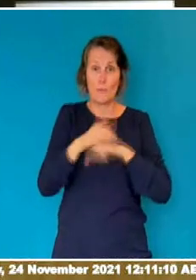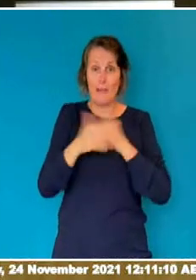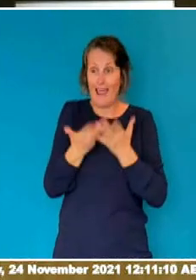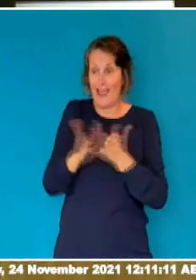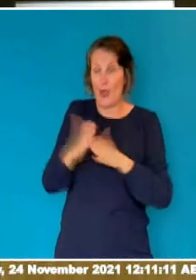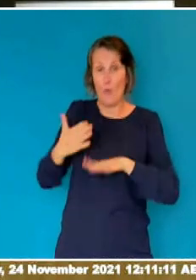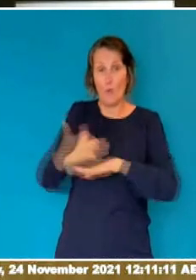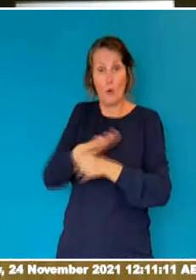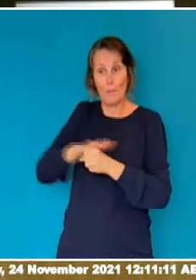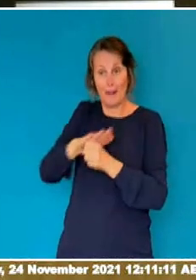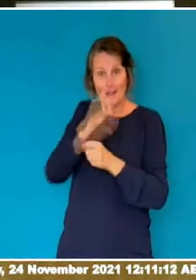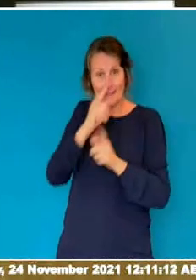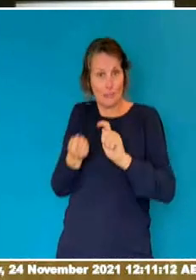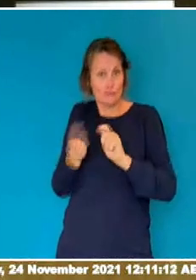So that takes the place of policy.